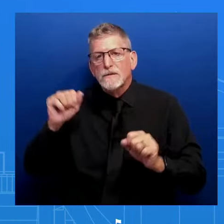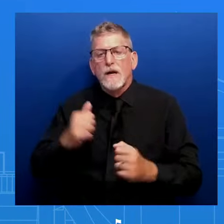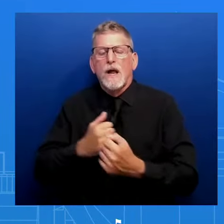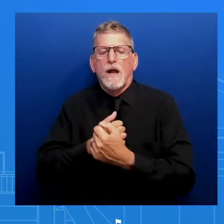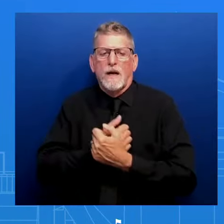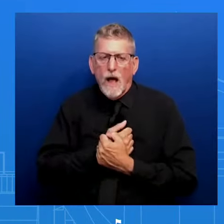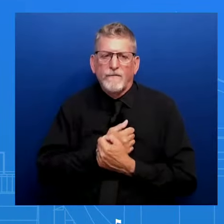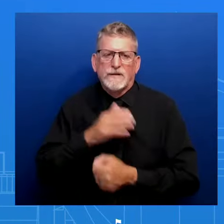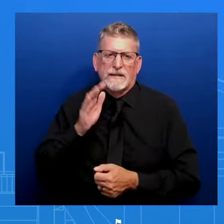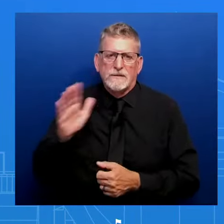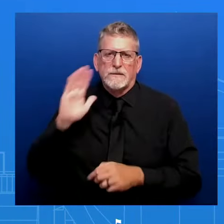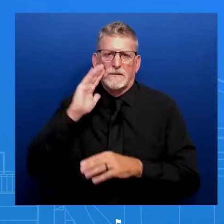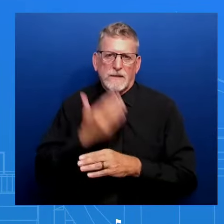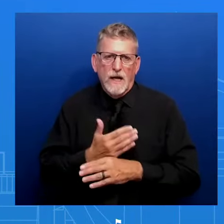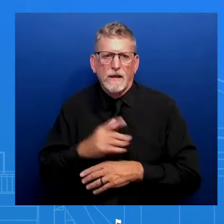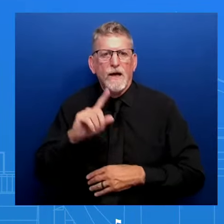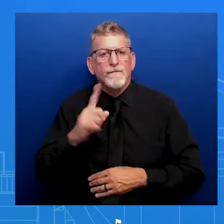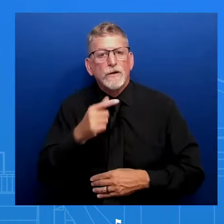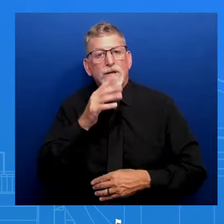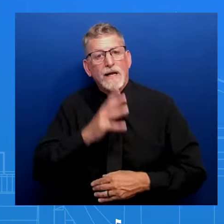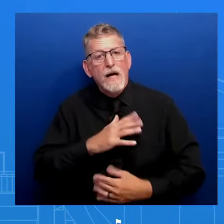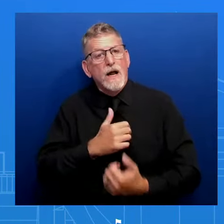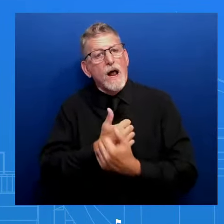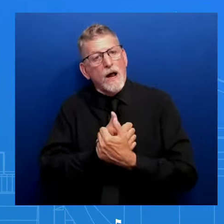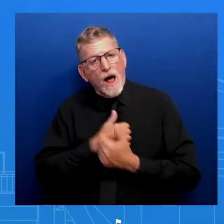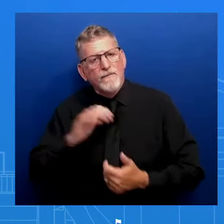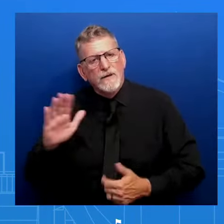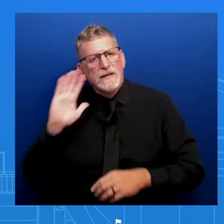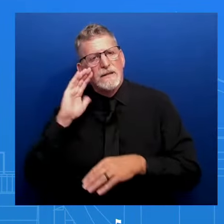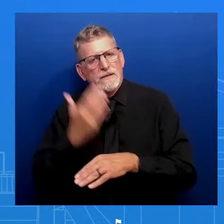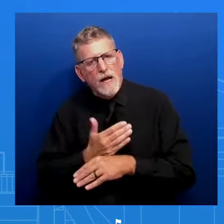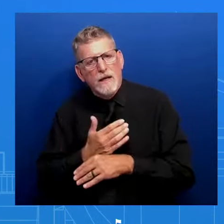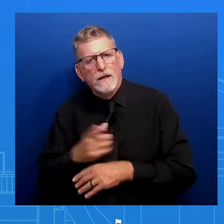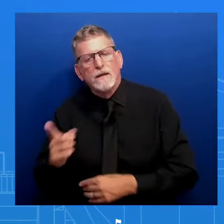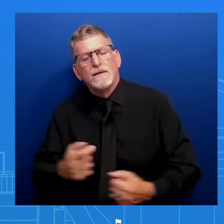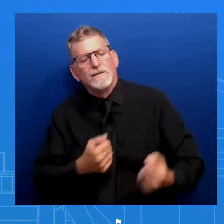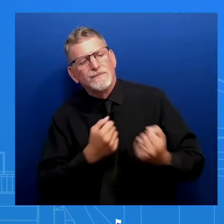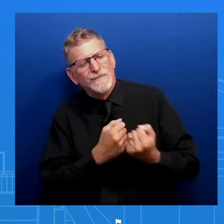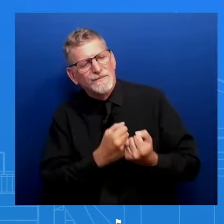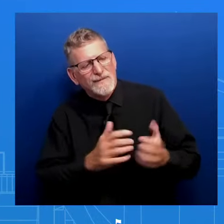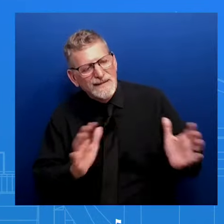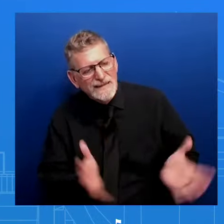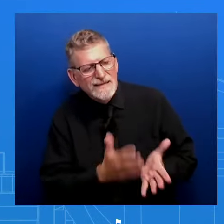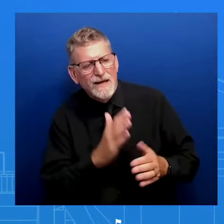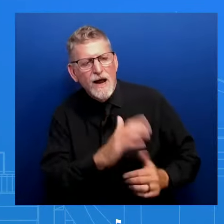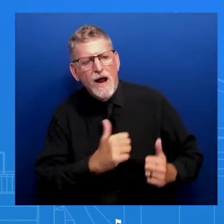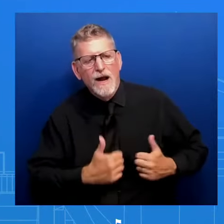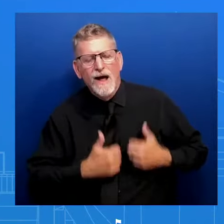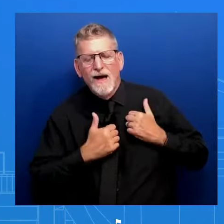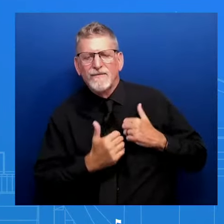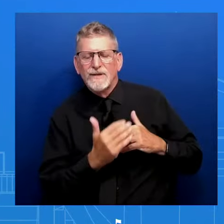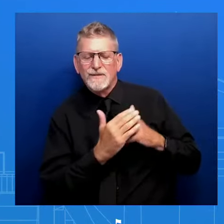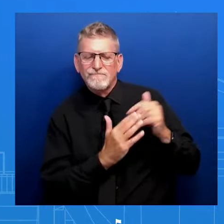and they support him as he's rebuilding his life and trying to move forward. I have not spoken to the President today.